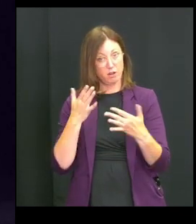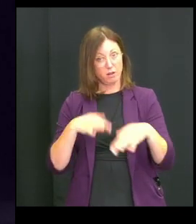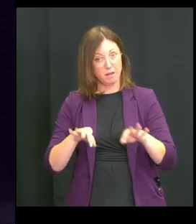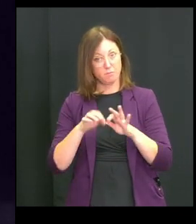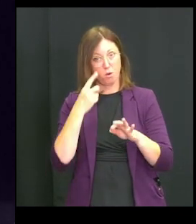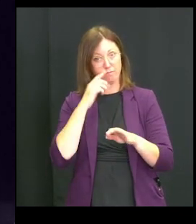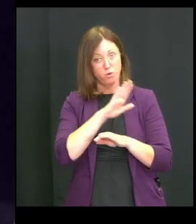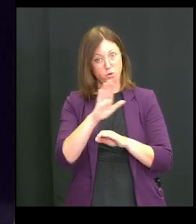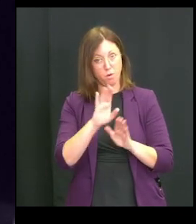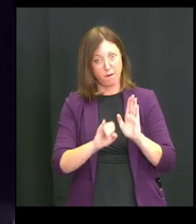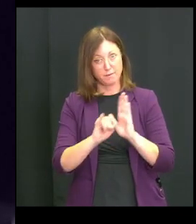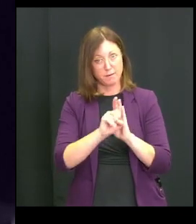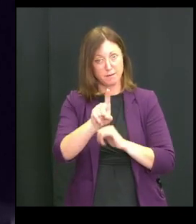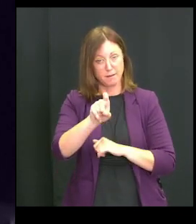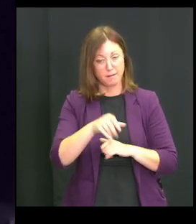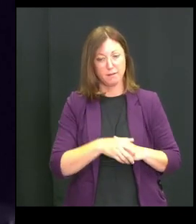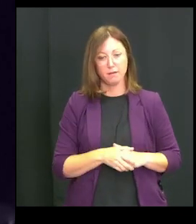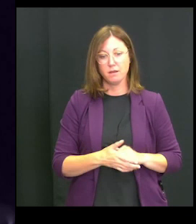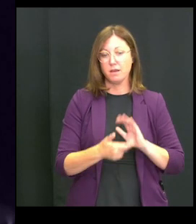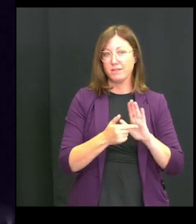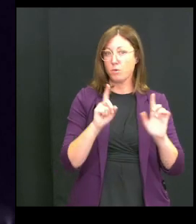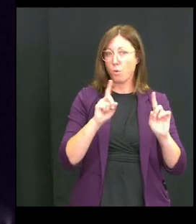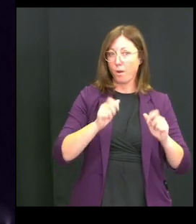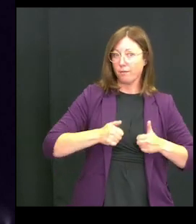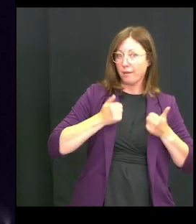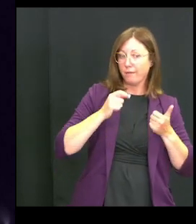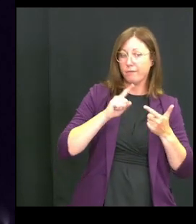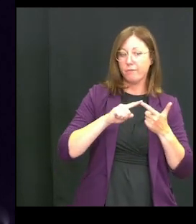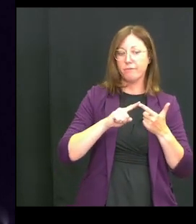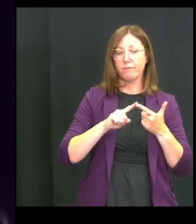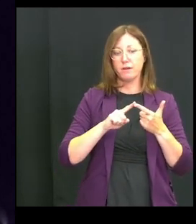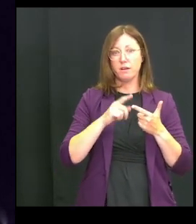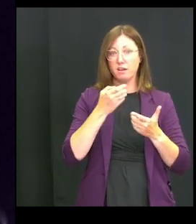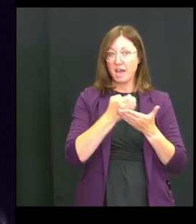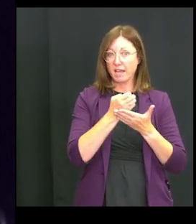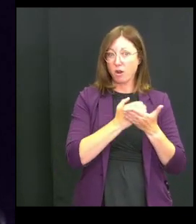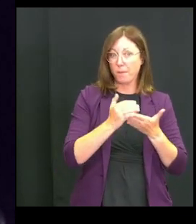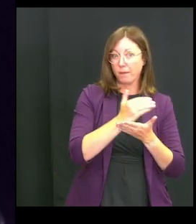Such as: their region of residence; their class; their race; et cetera.